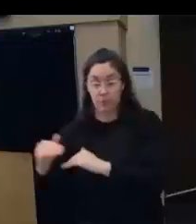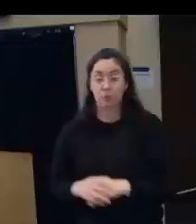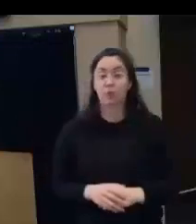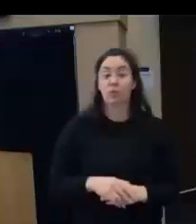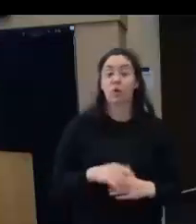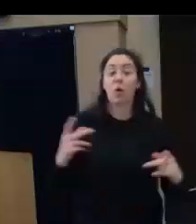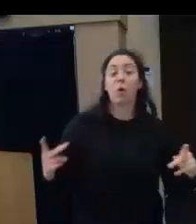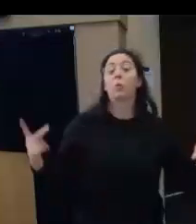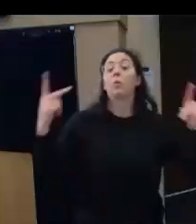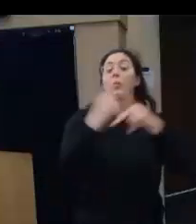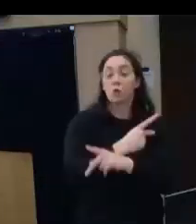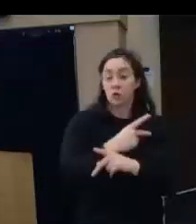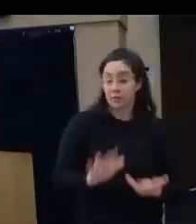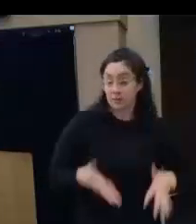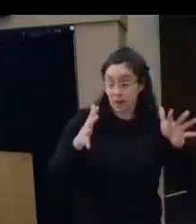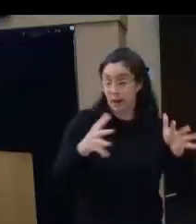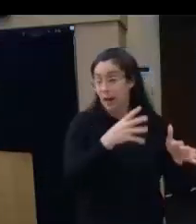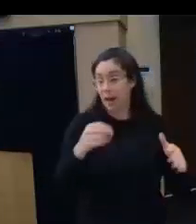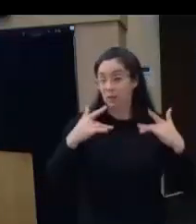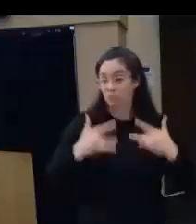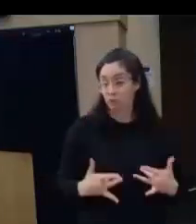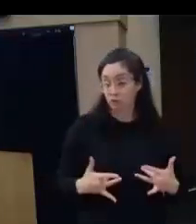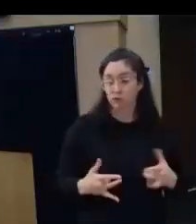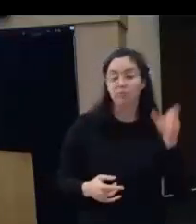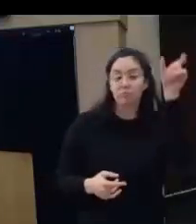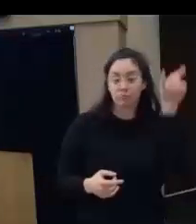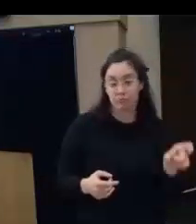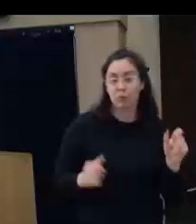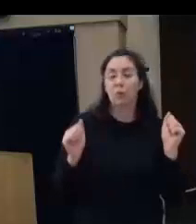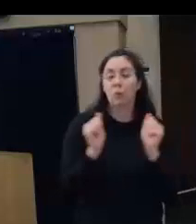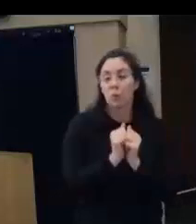depression worsening anxiety and depression symptoms were associated with poorer quality of